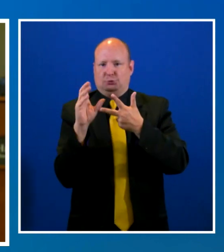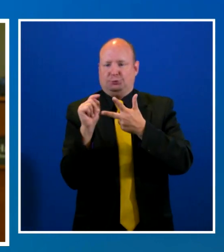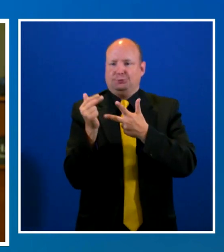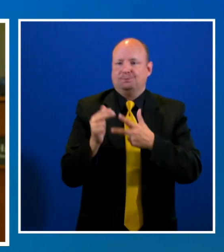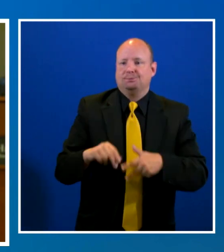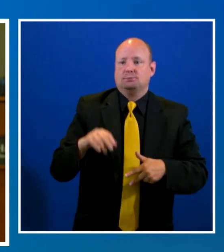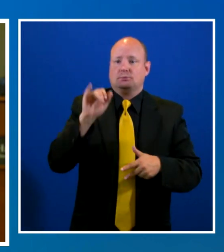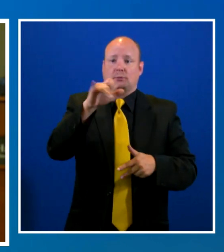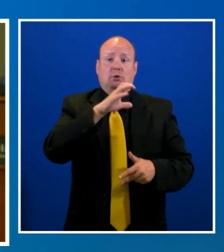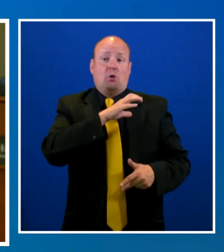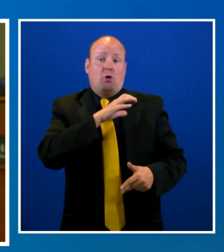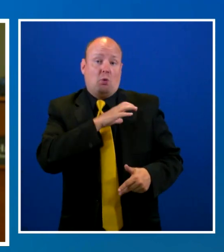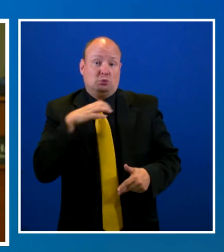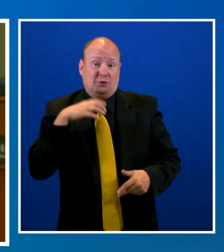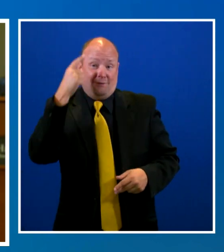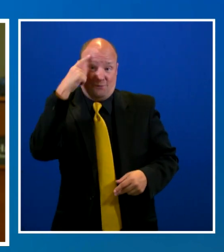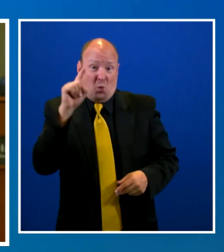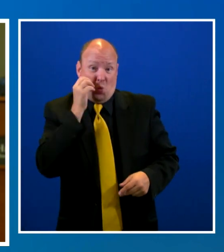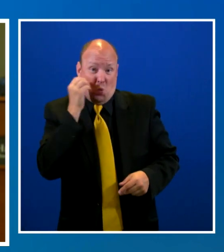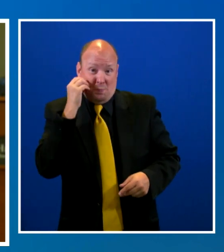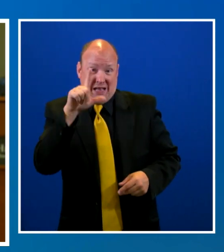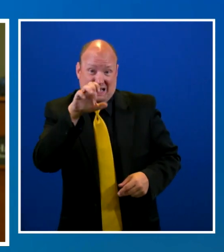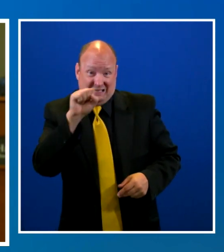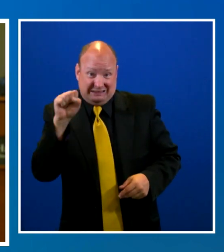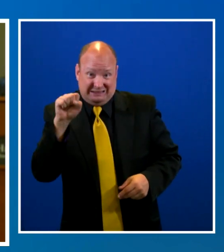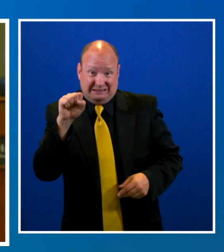Tenants seeking information about their rights should